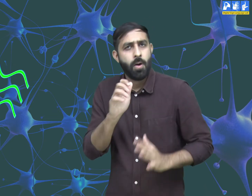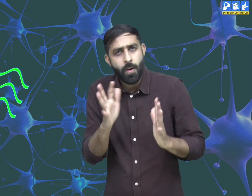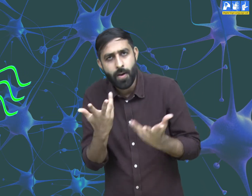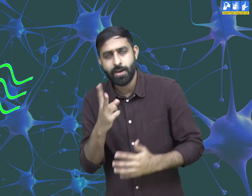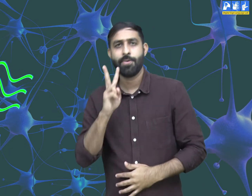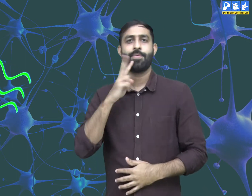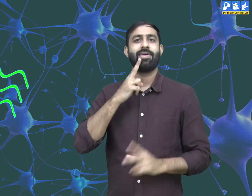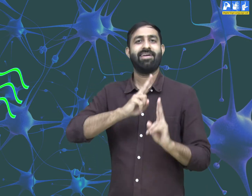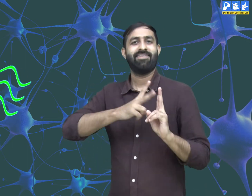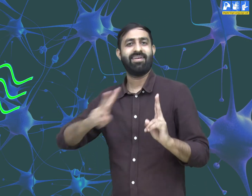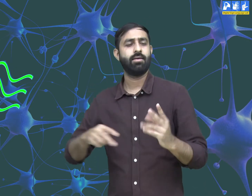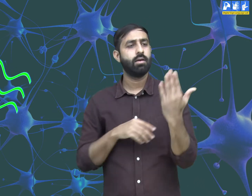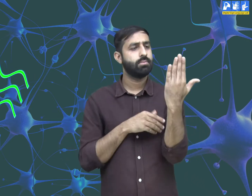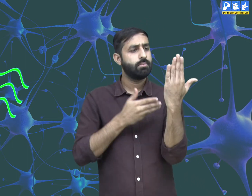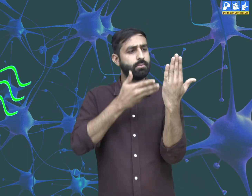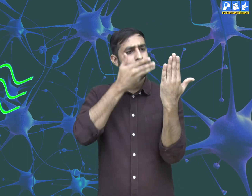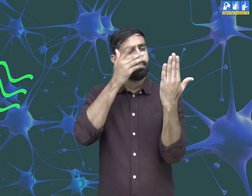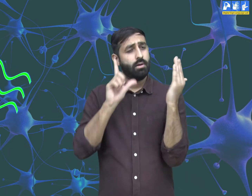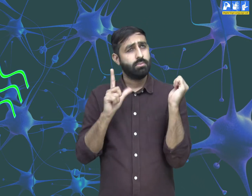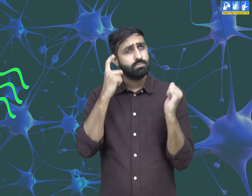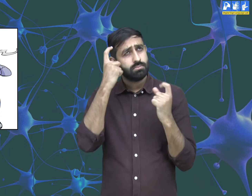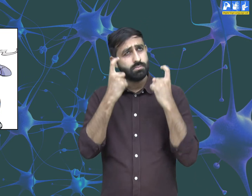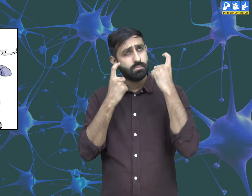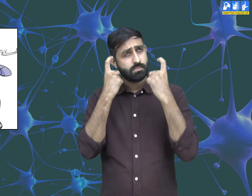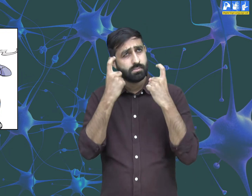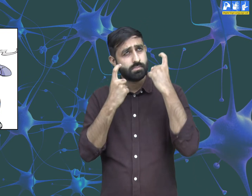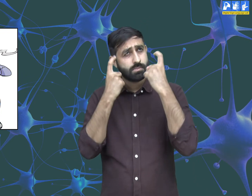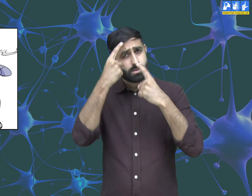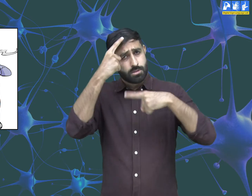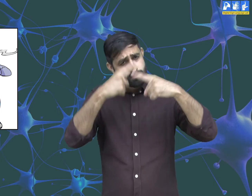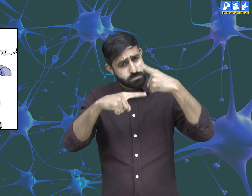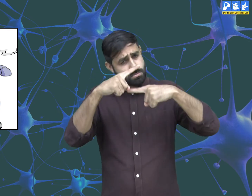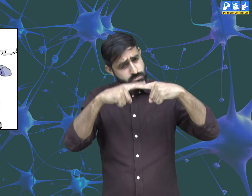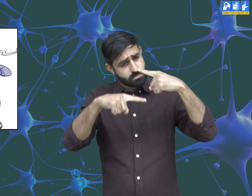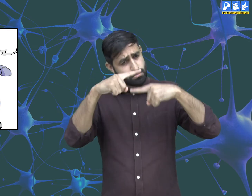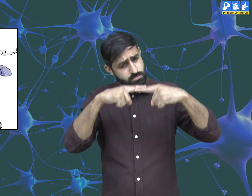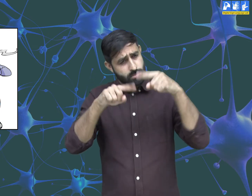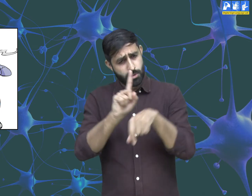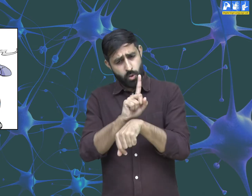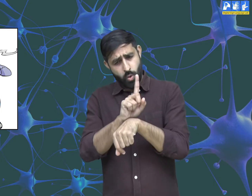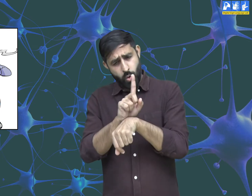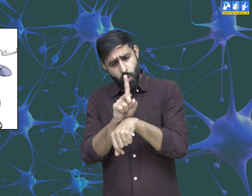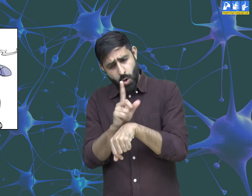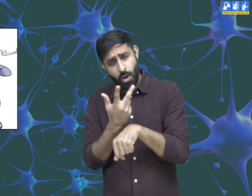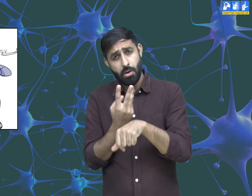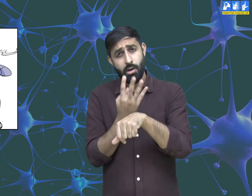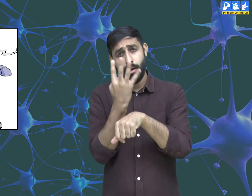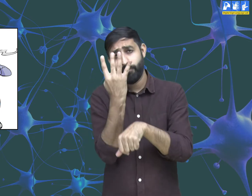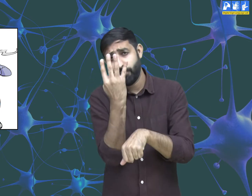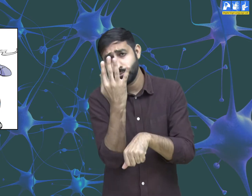to make sense of hundreds of very tiny invisible particles that are floating in the air.